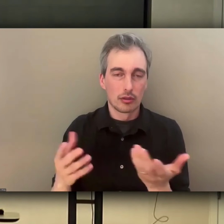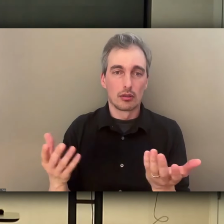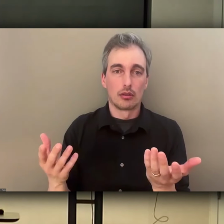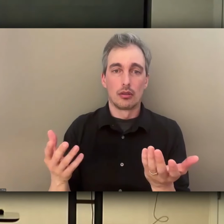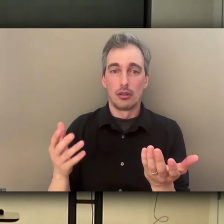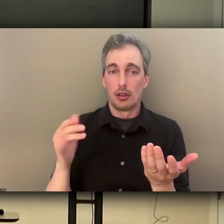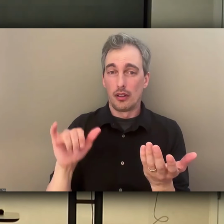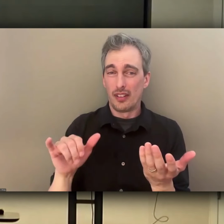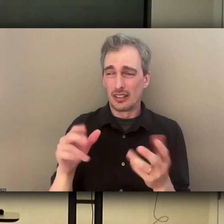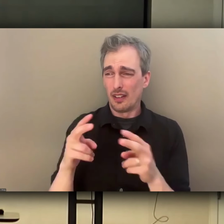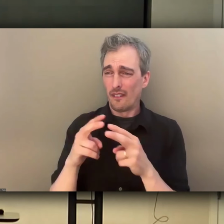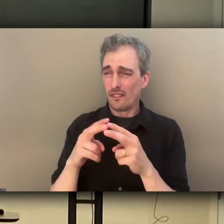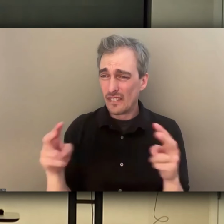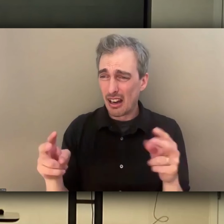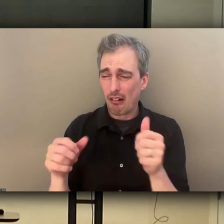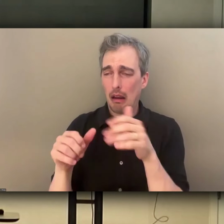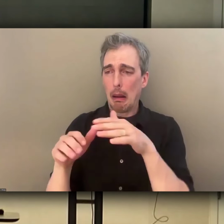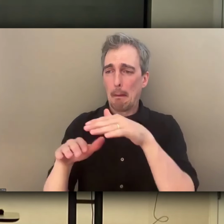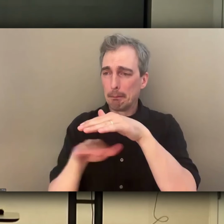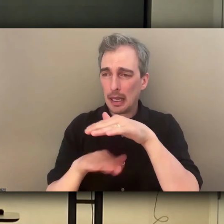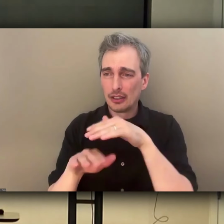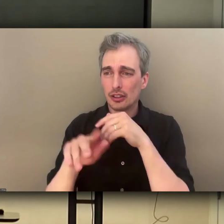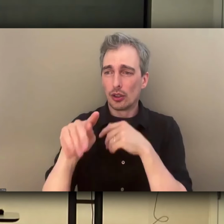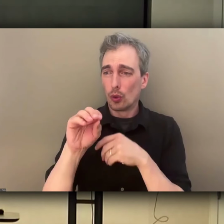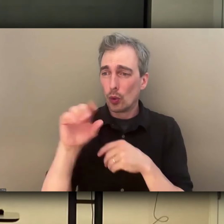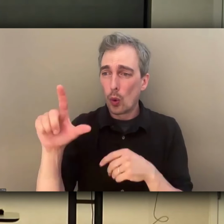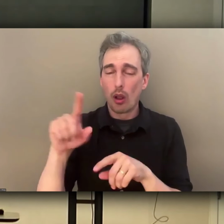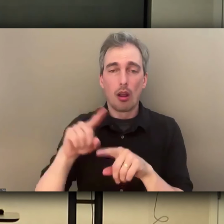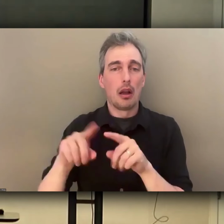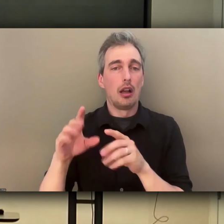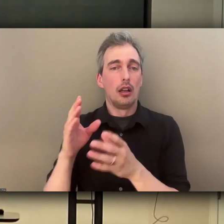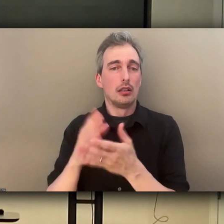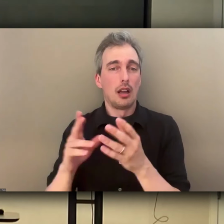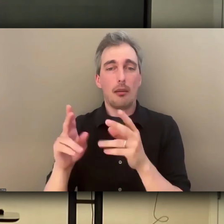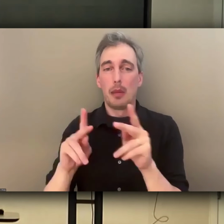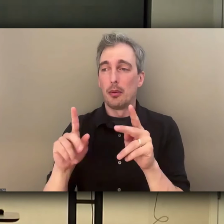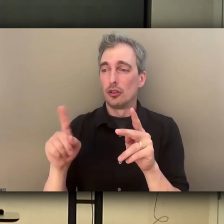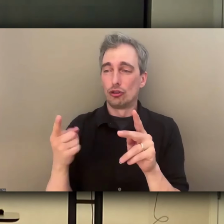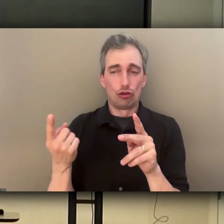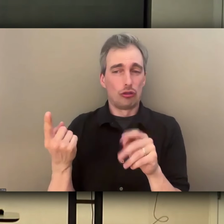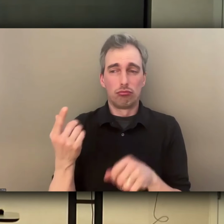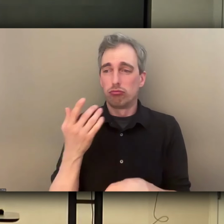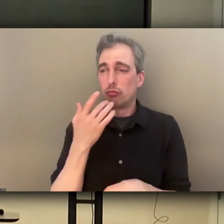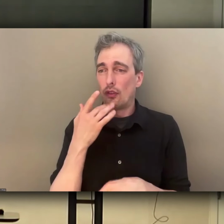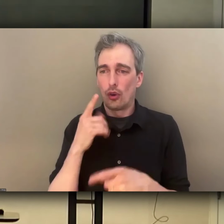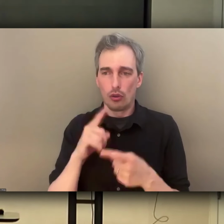But people just prefer to find the noise just by themselves,